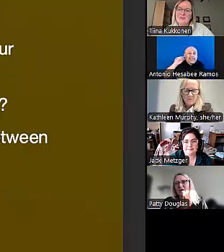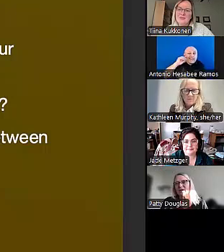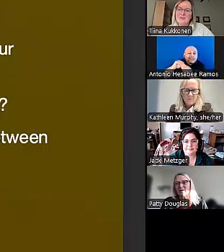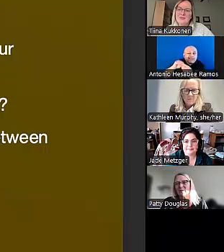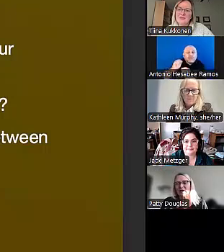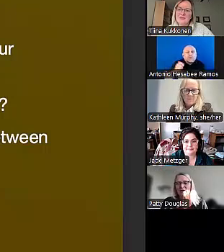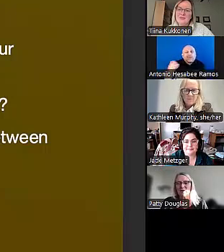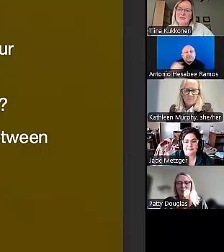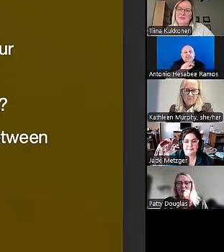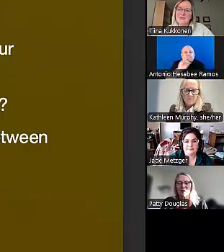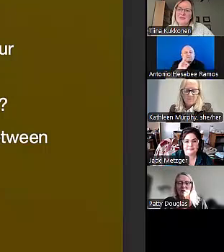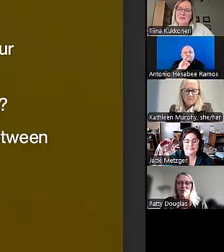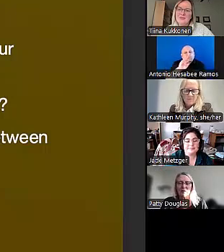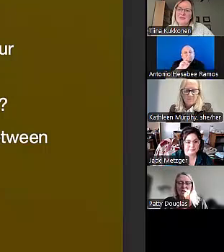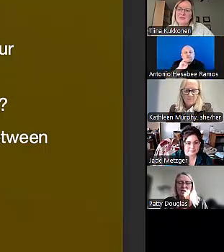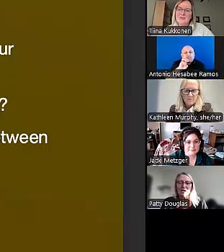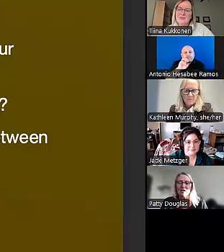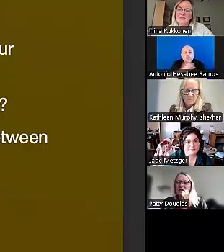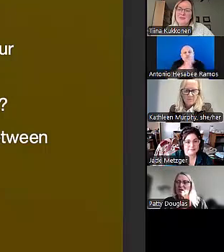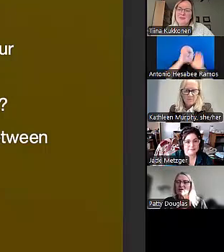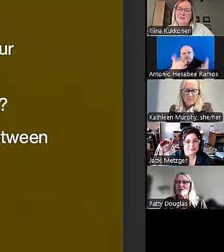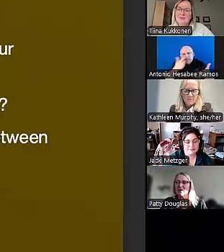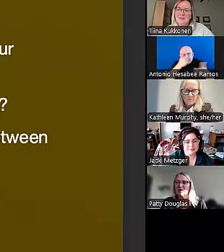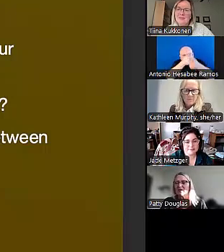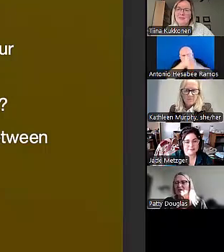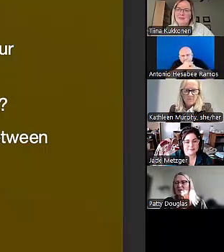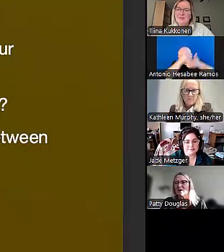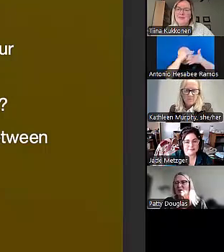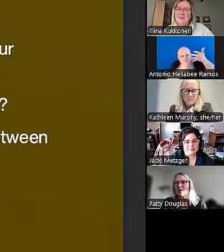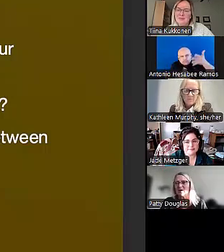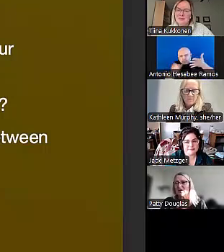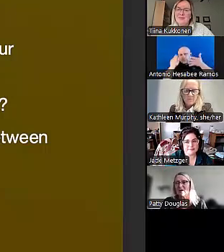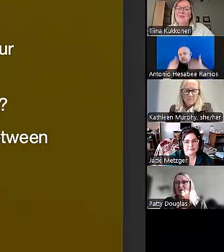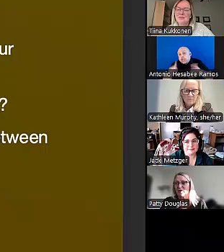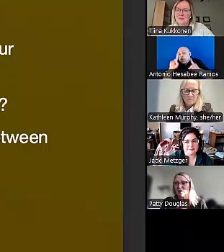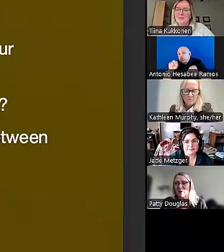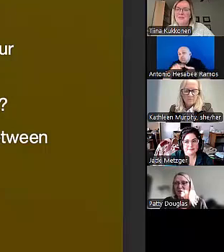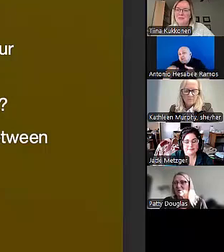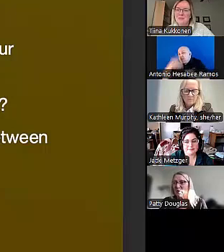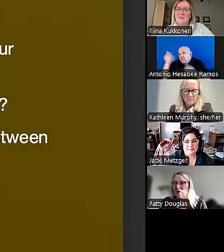and Amanda Cooper created, you can do that in so many ways. You can have arts-based responses,